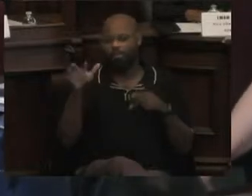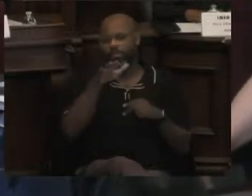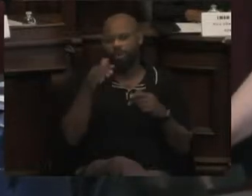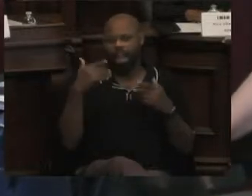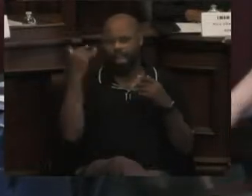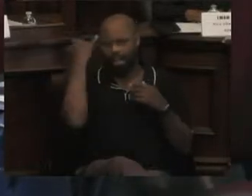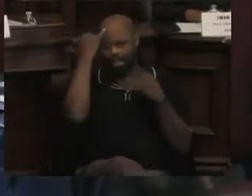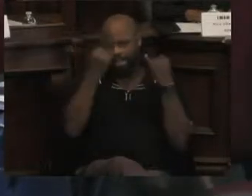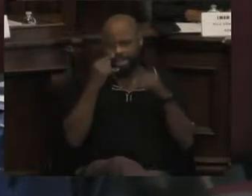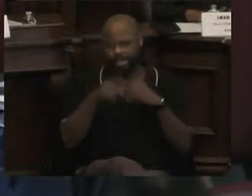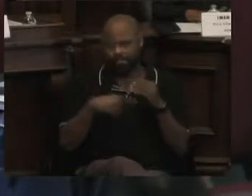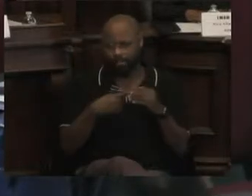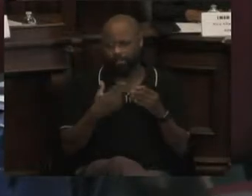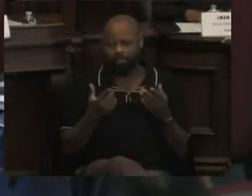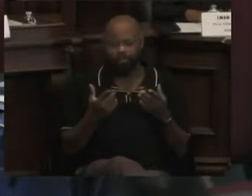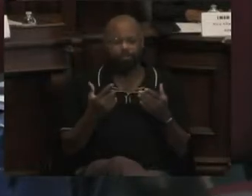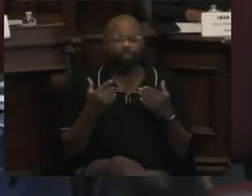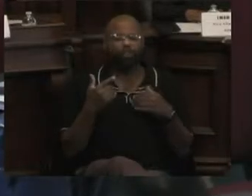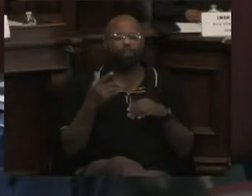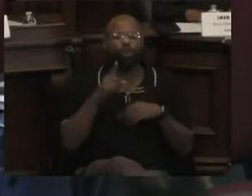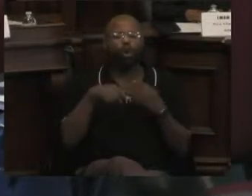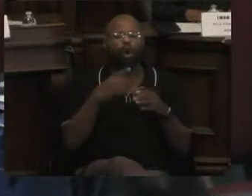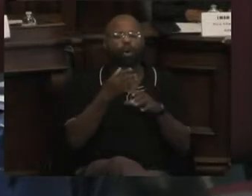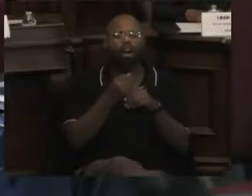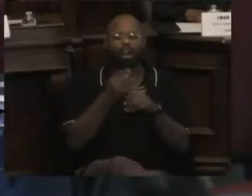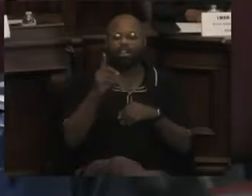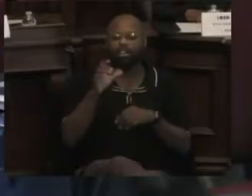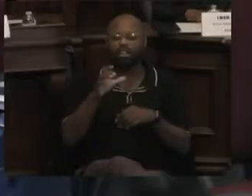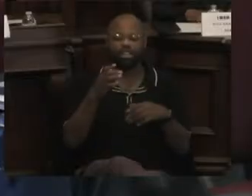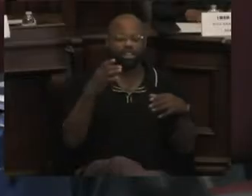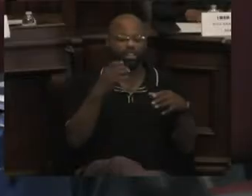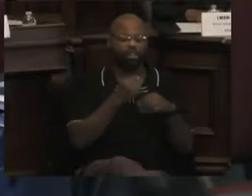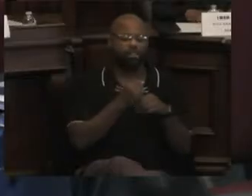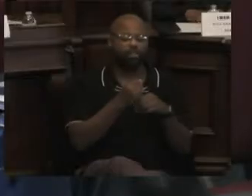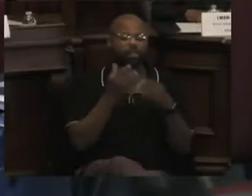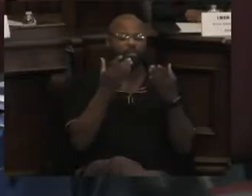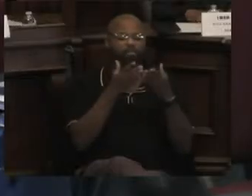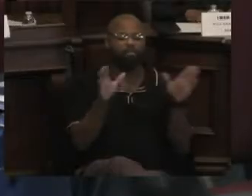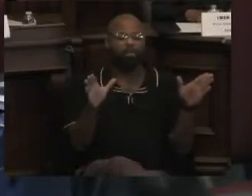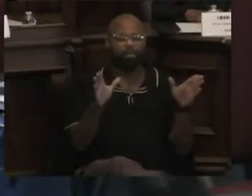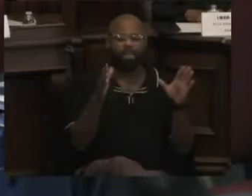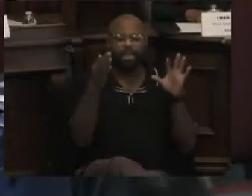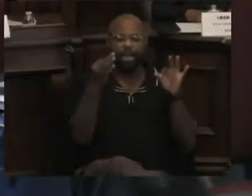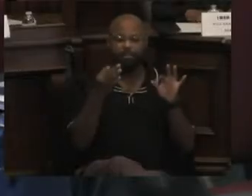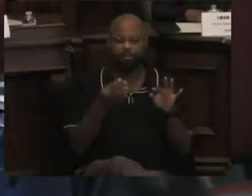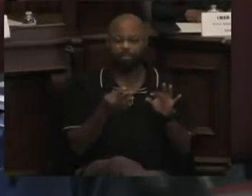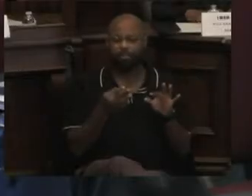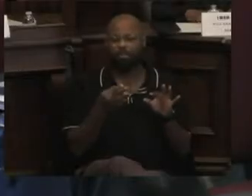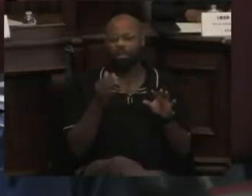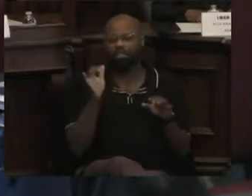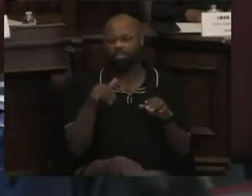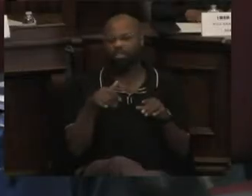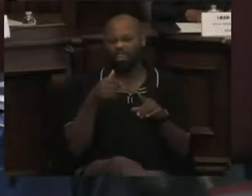what it missed and what people had ideas about. So you all